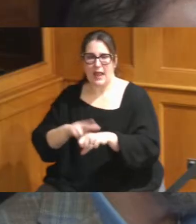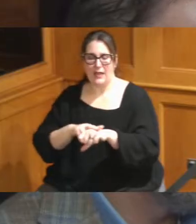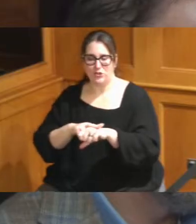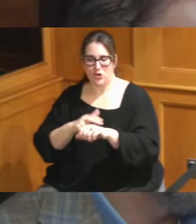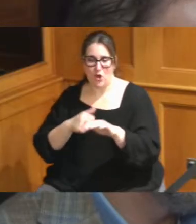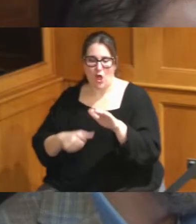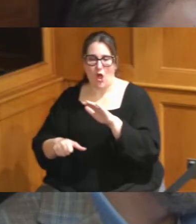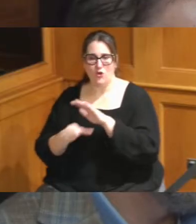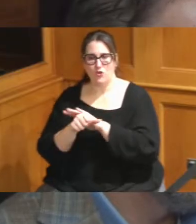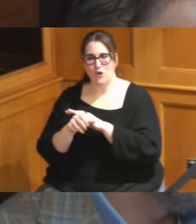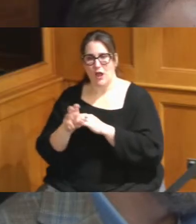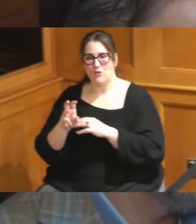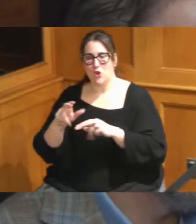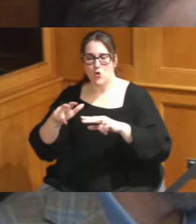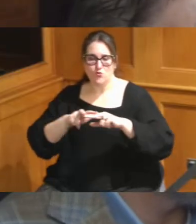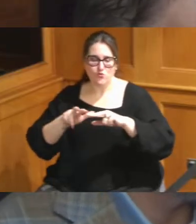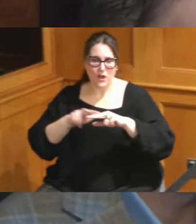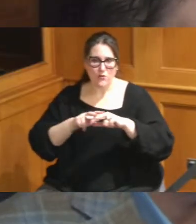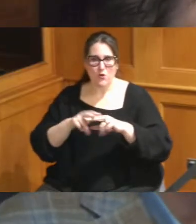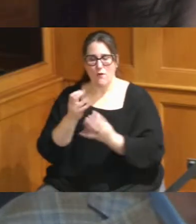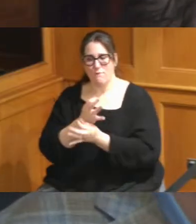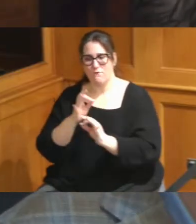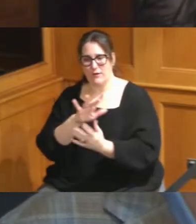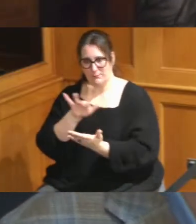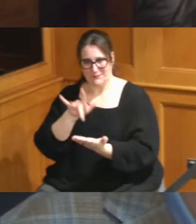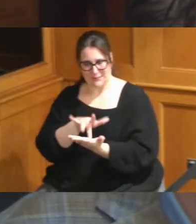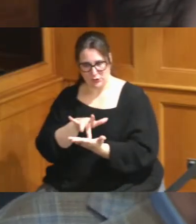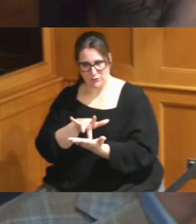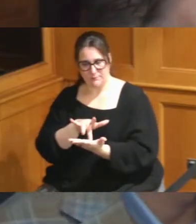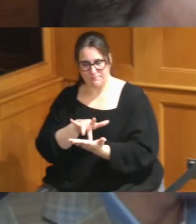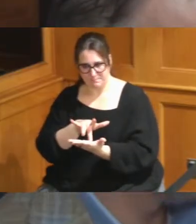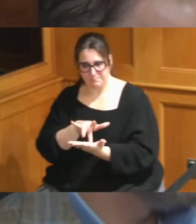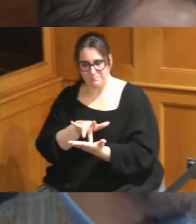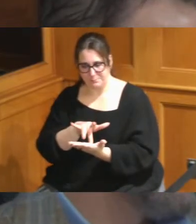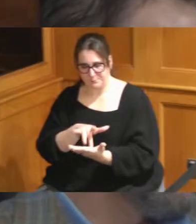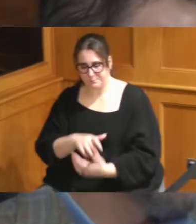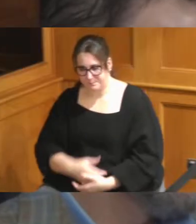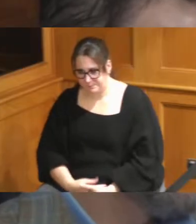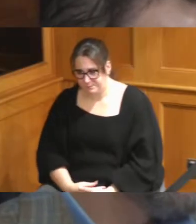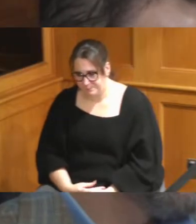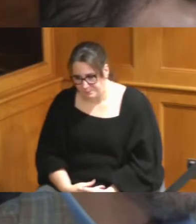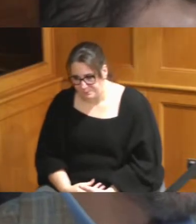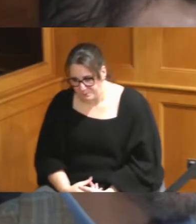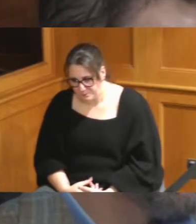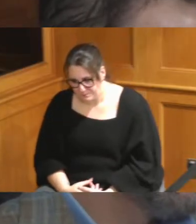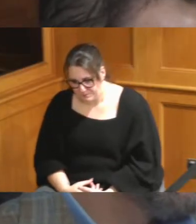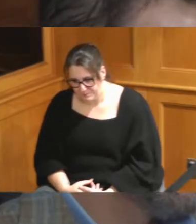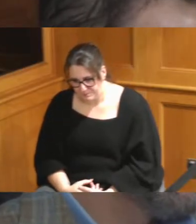Center. He was the CEO I think still at Proctor and Gamble at that time. I was on city council and